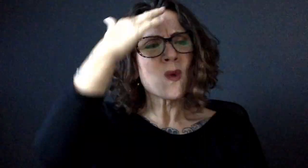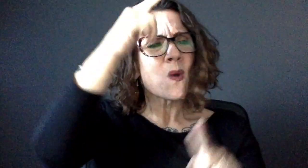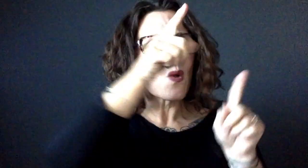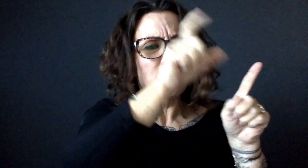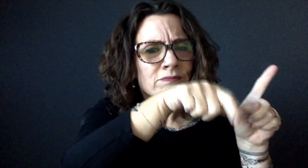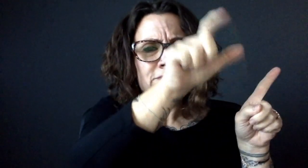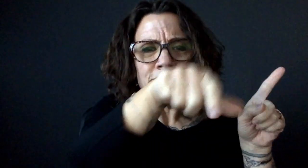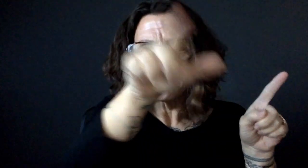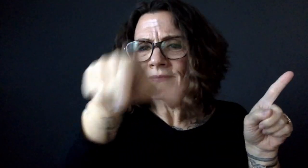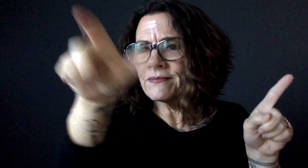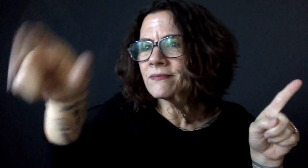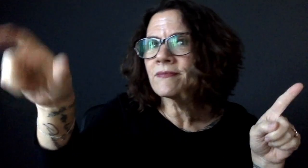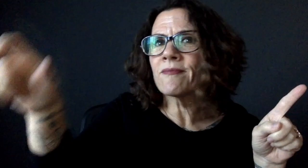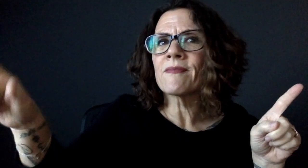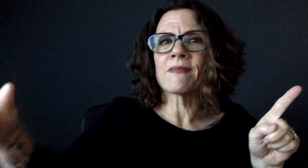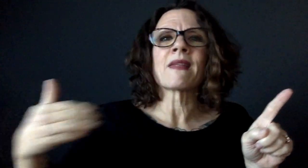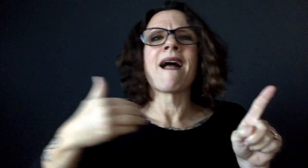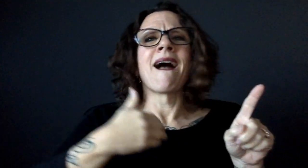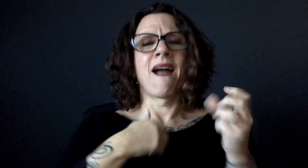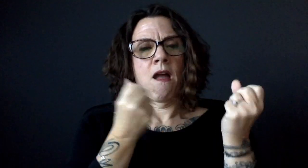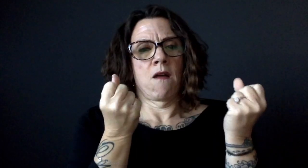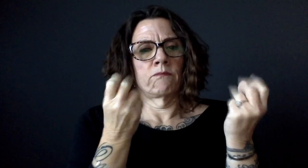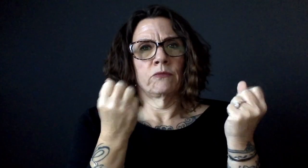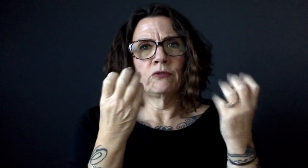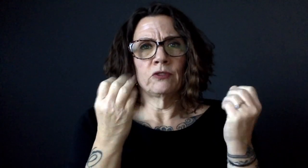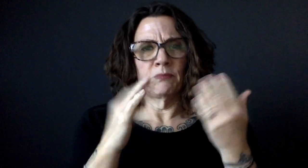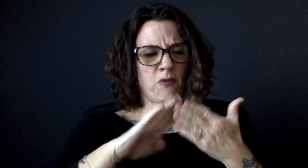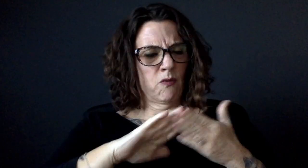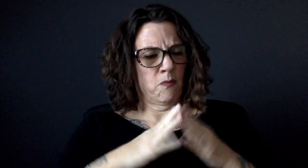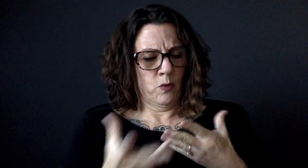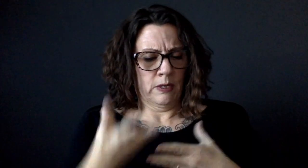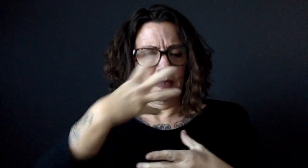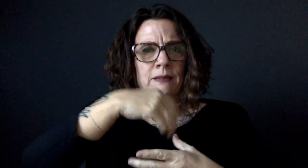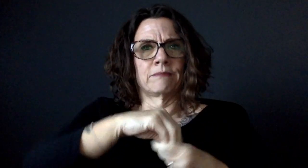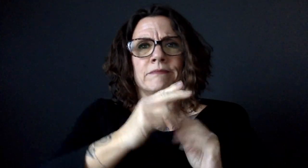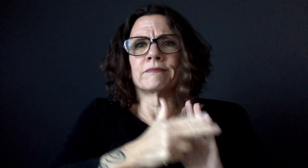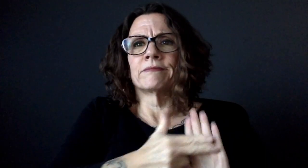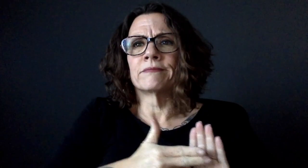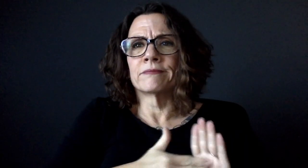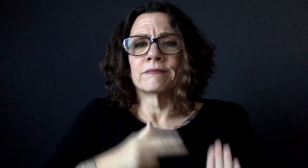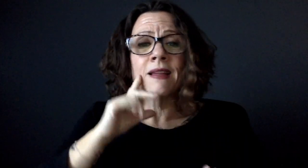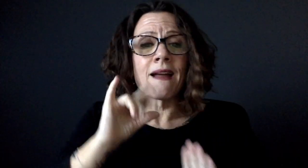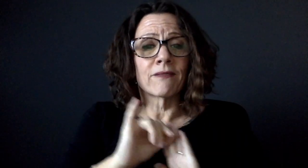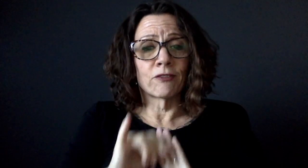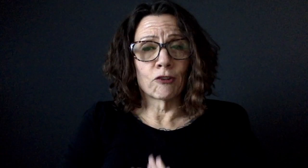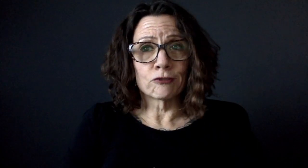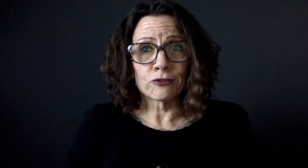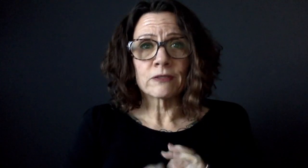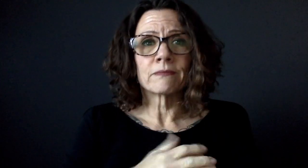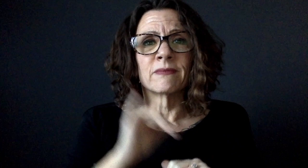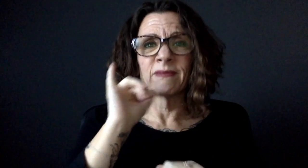We know that each person has multiple community identifications,